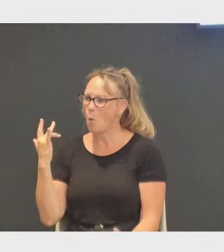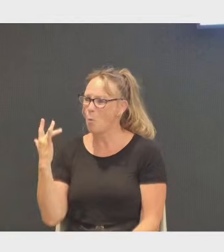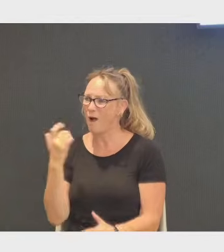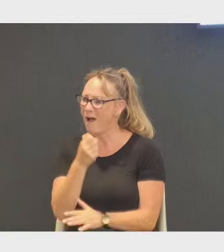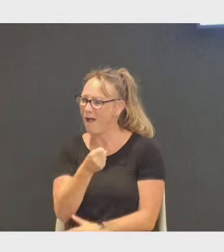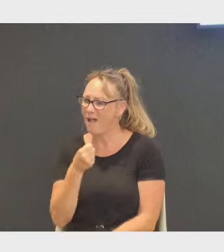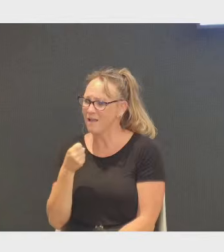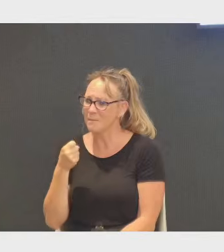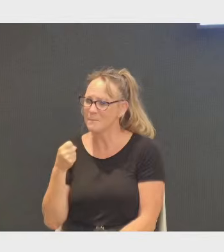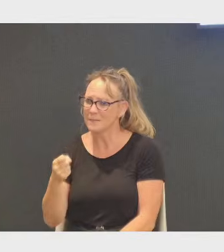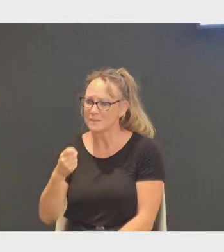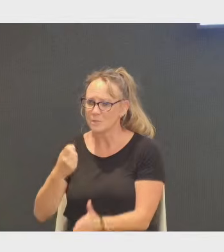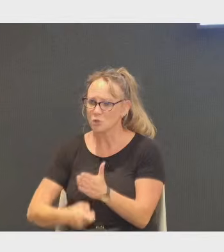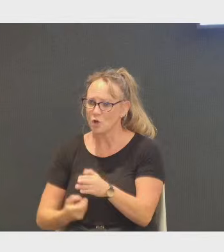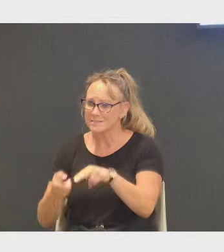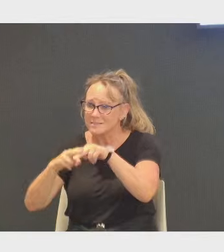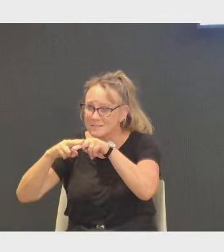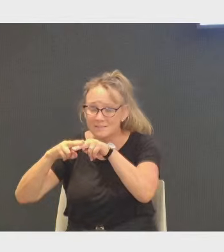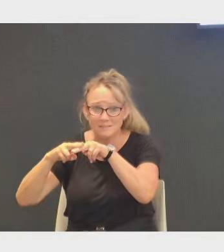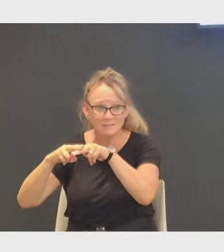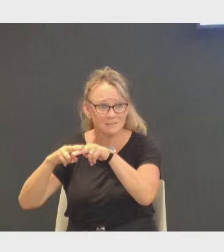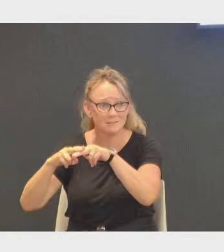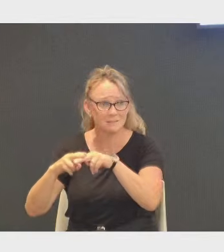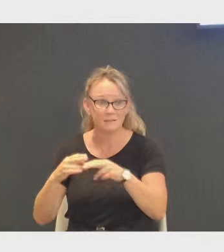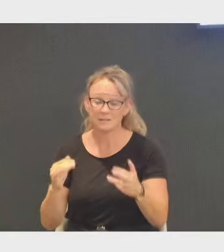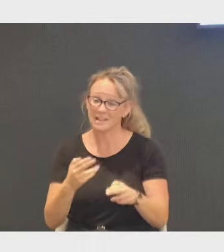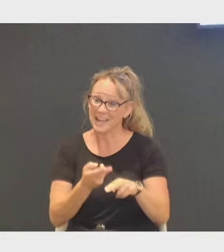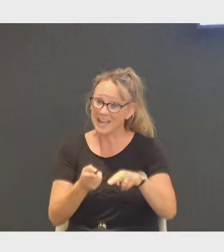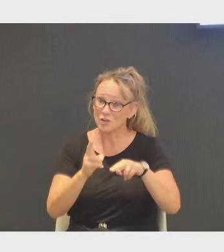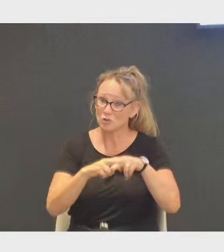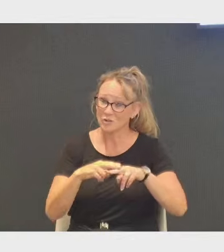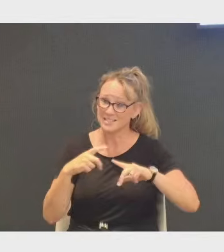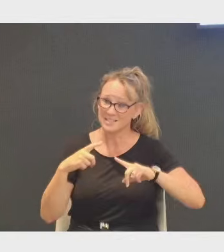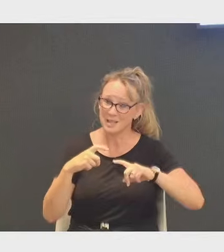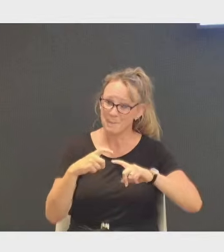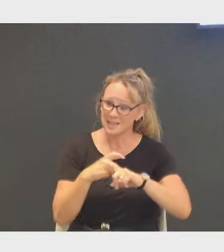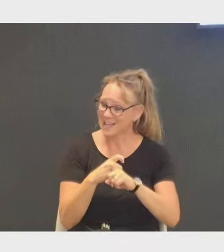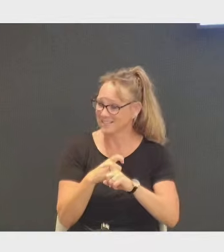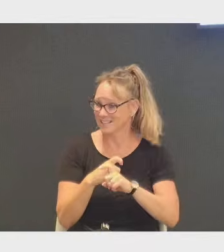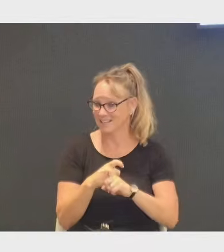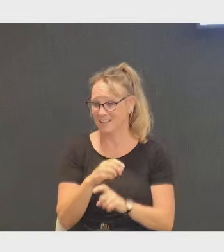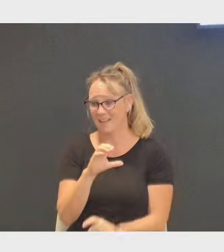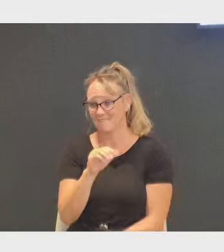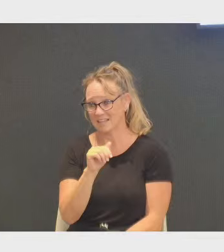rising? largely due to the increased complexity of cases that I just discussed. There have been some